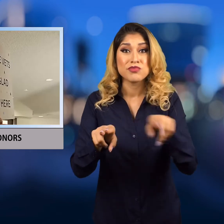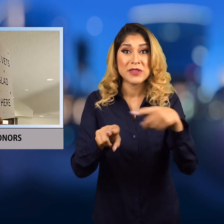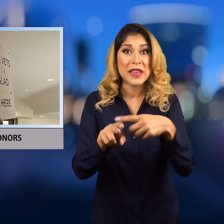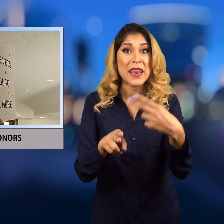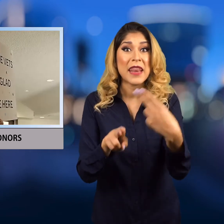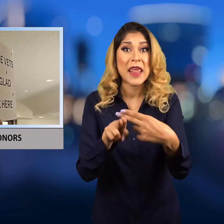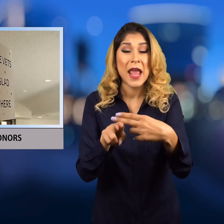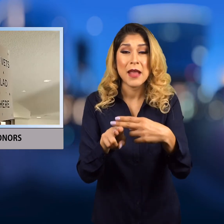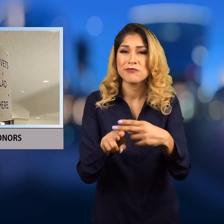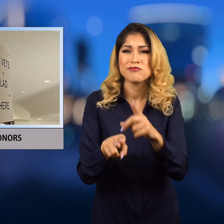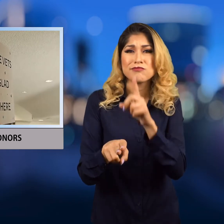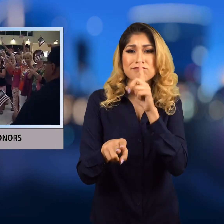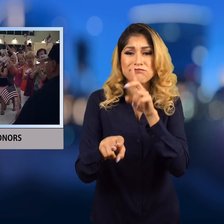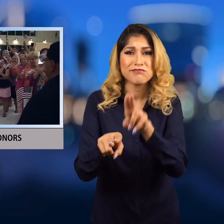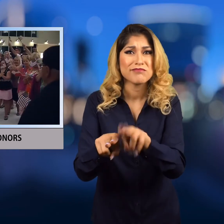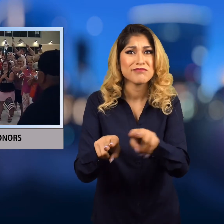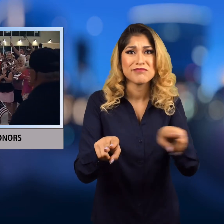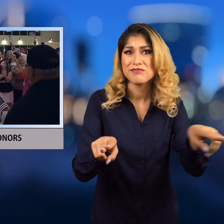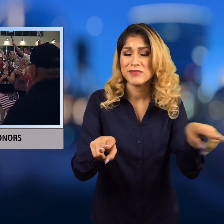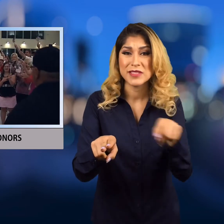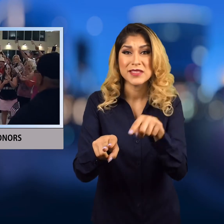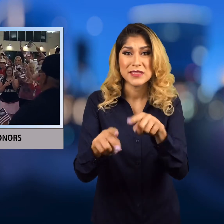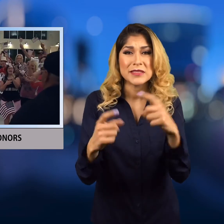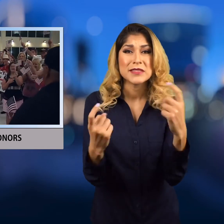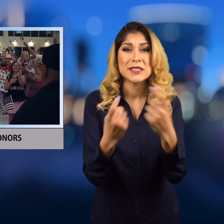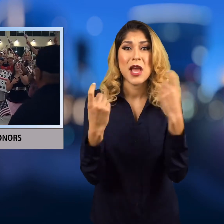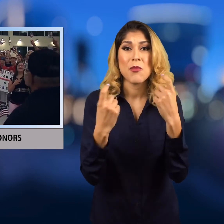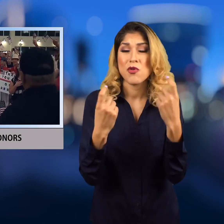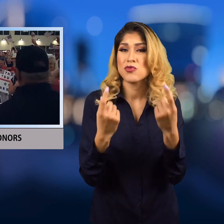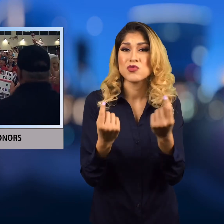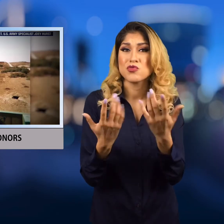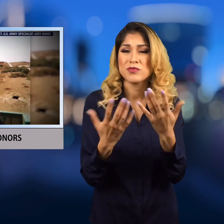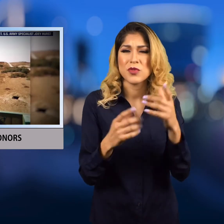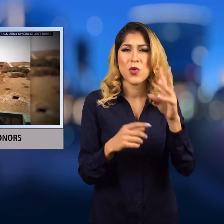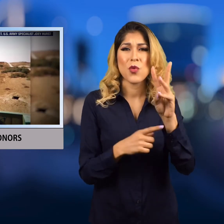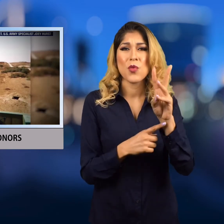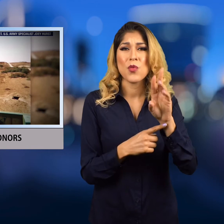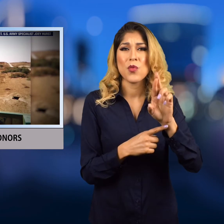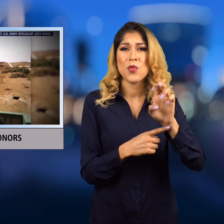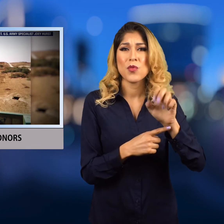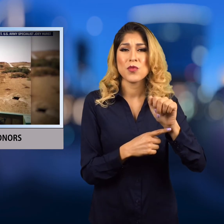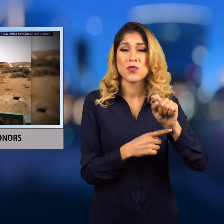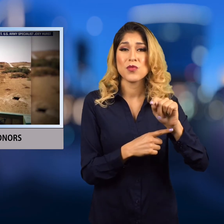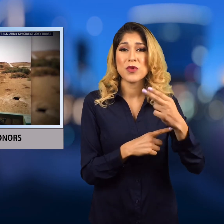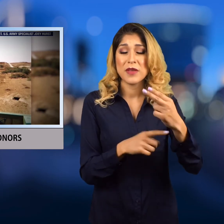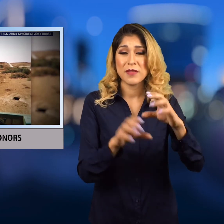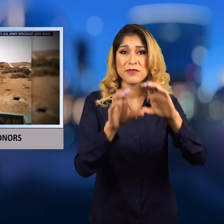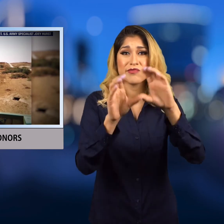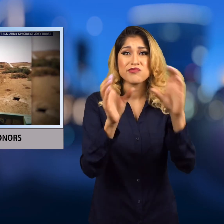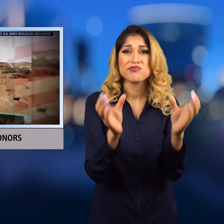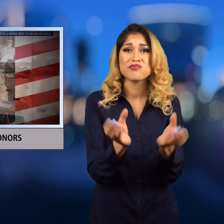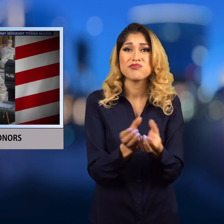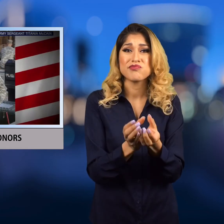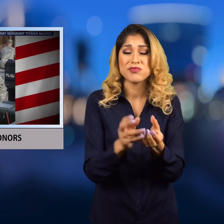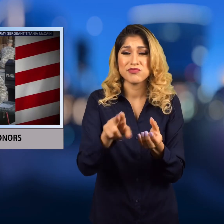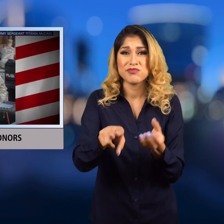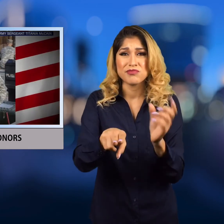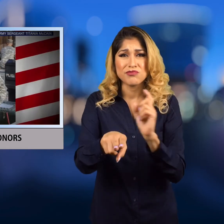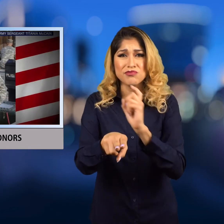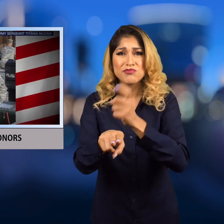wreath laying ceremony at the tomb of the unknown soldier.